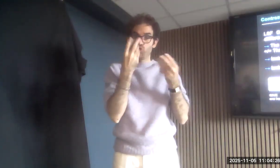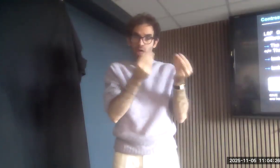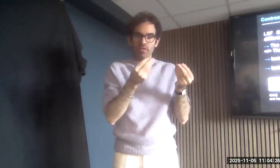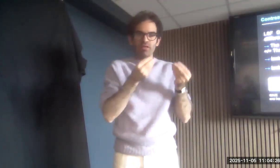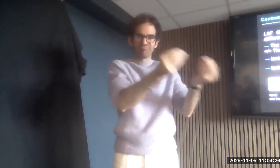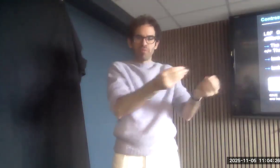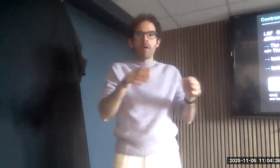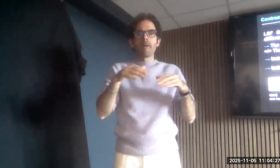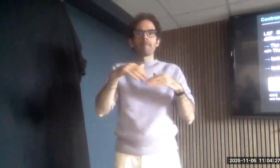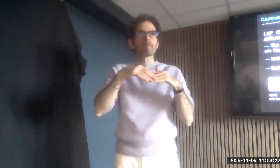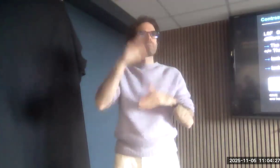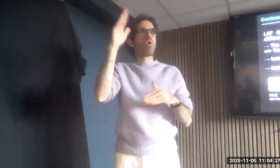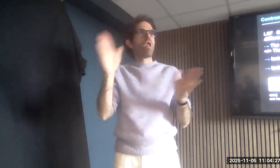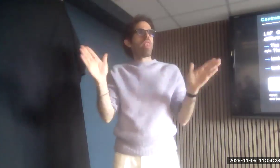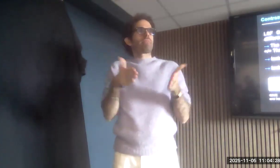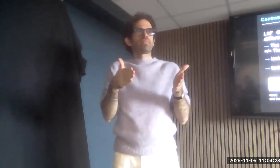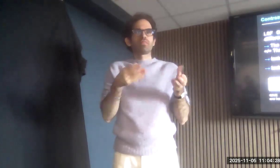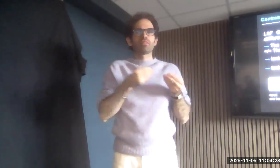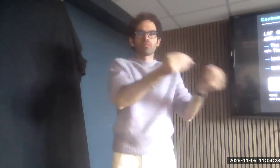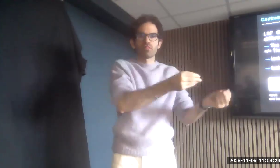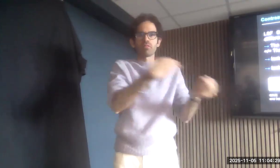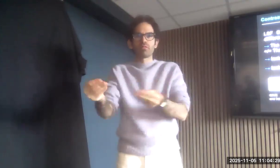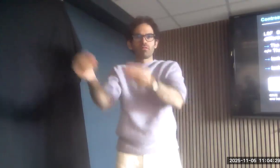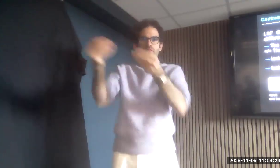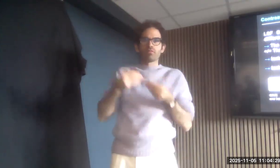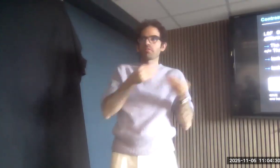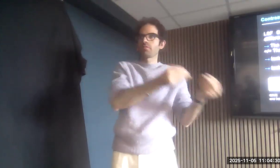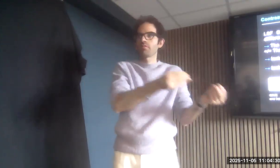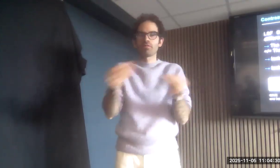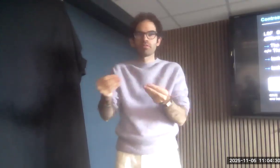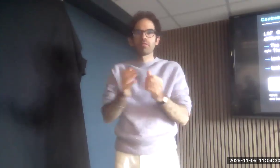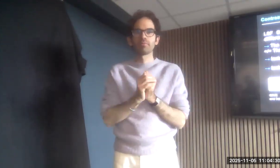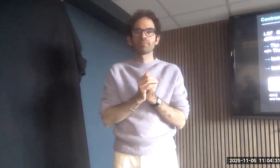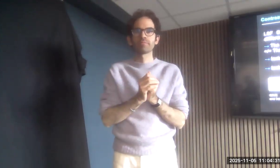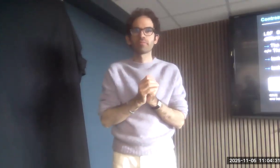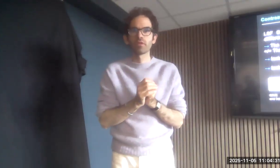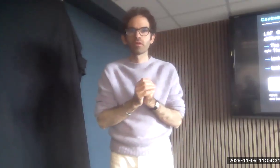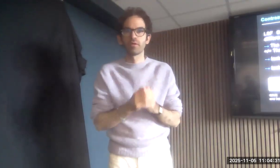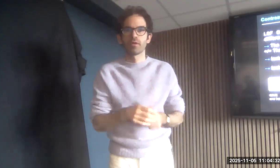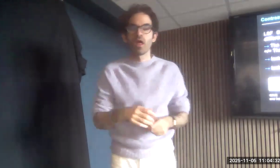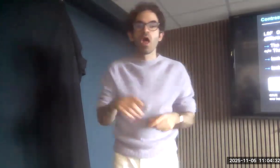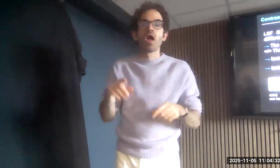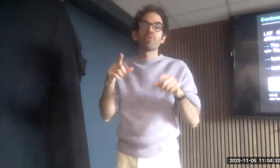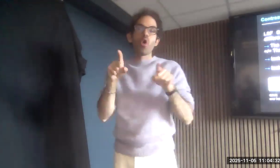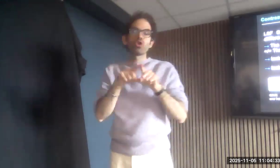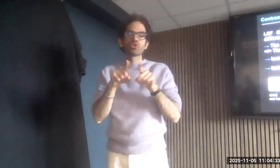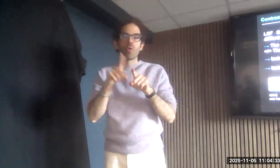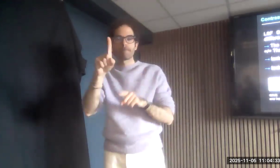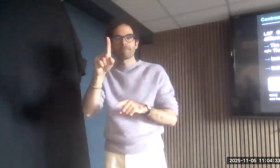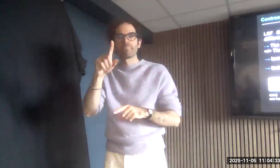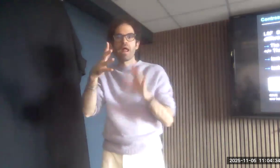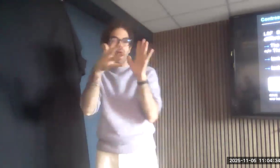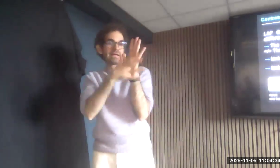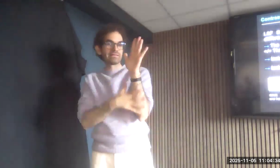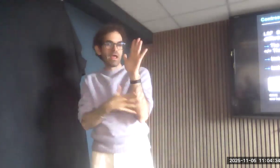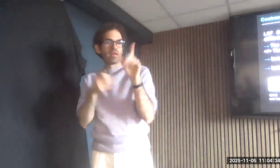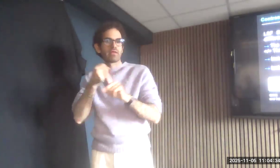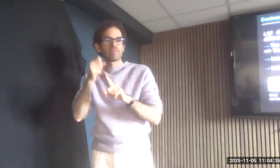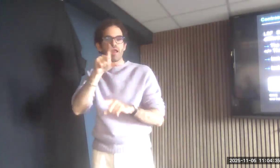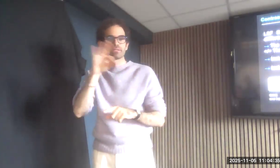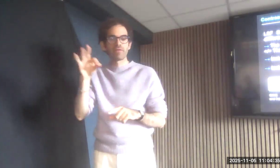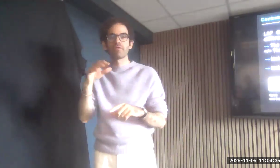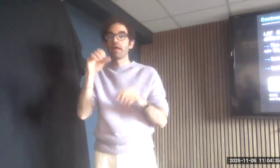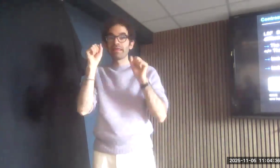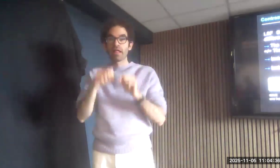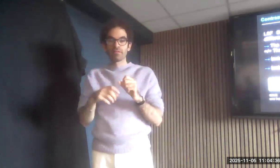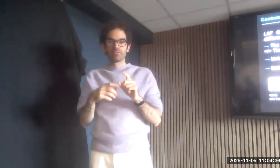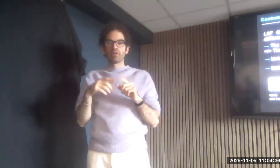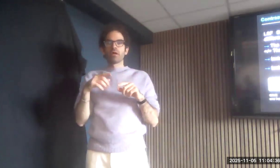So, but the causative is always two-handed.